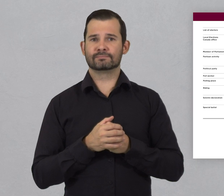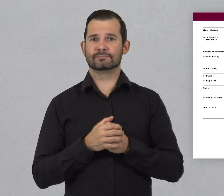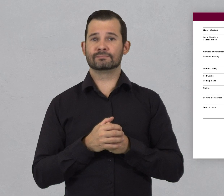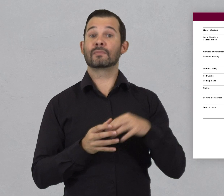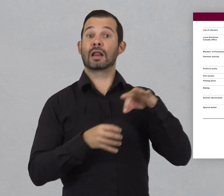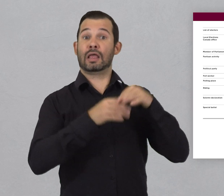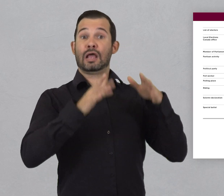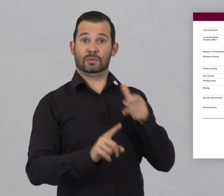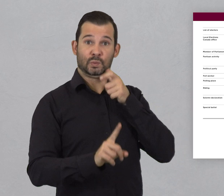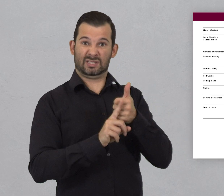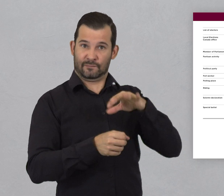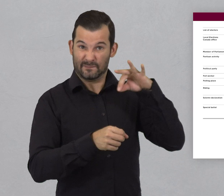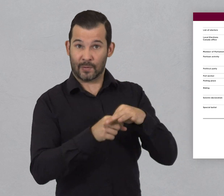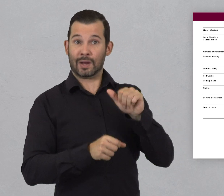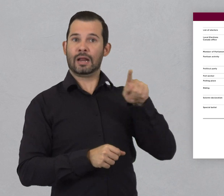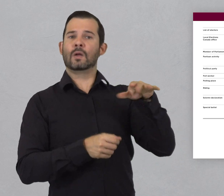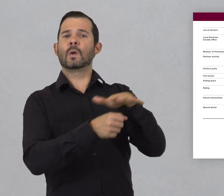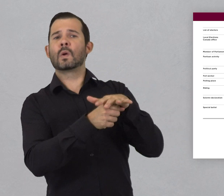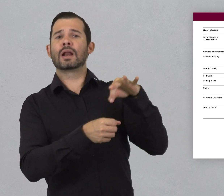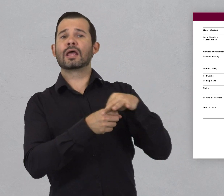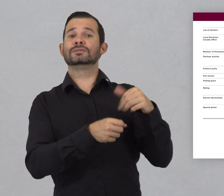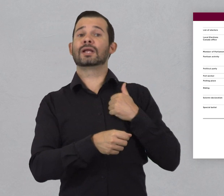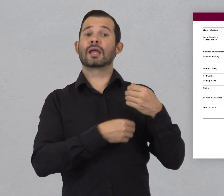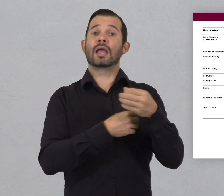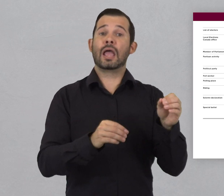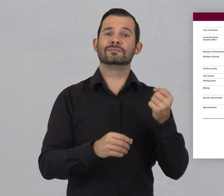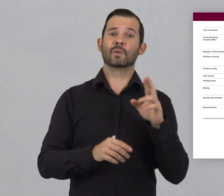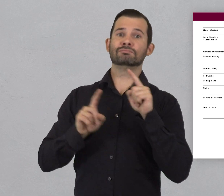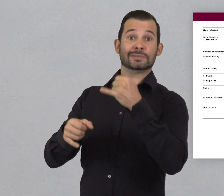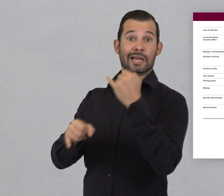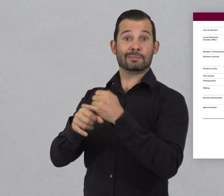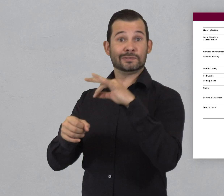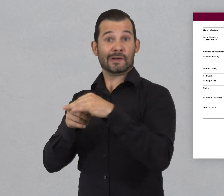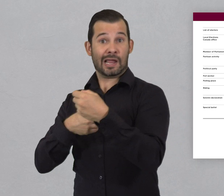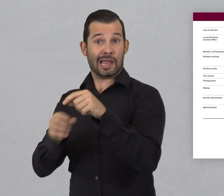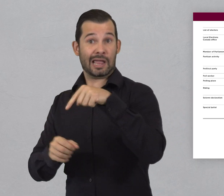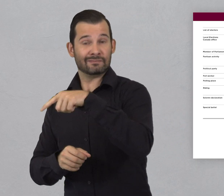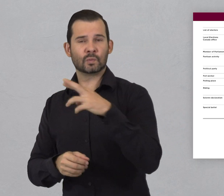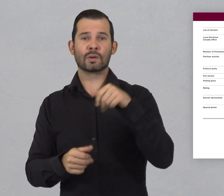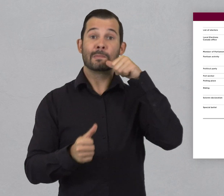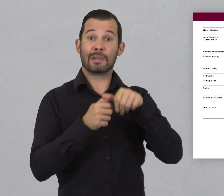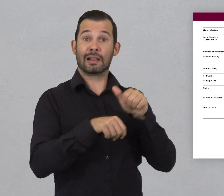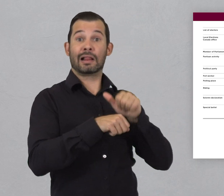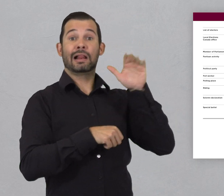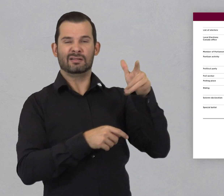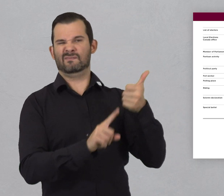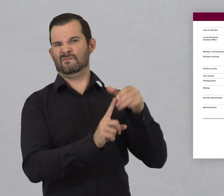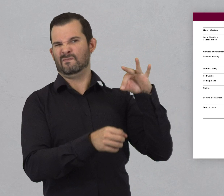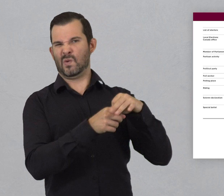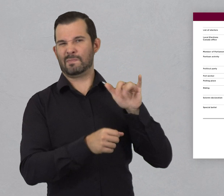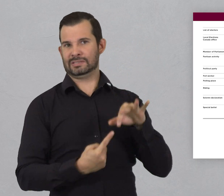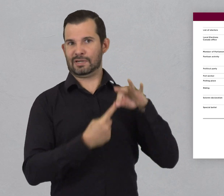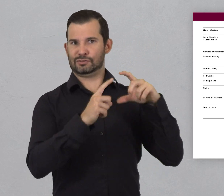Elections Canada office, at a Vote on Campus office or by mail vote by special ballot.